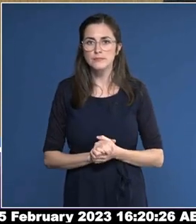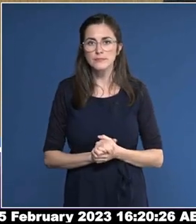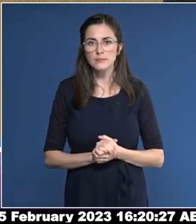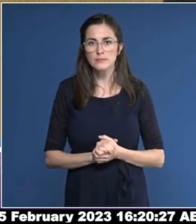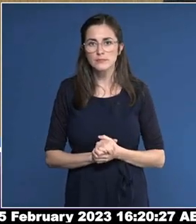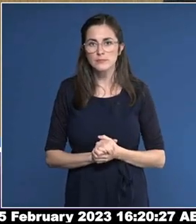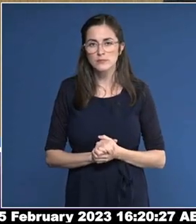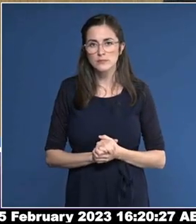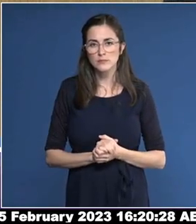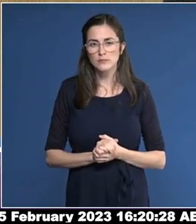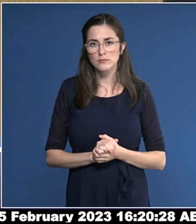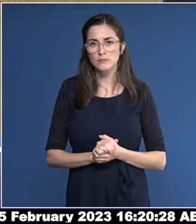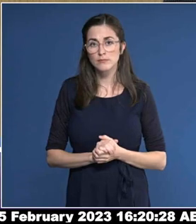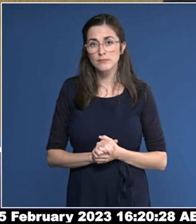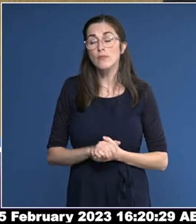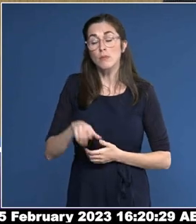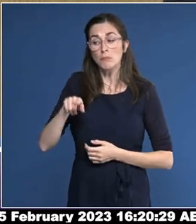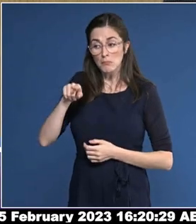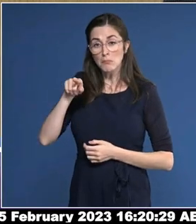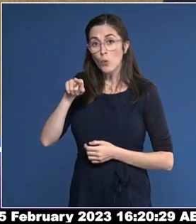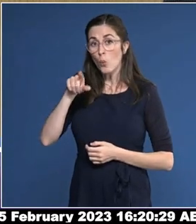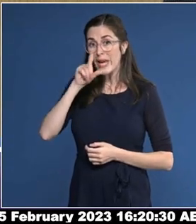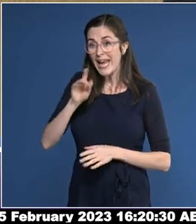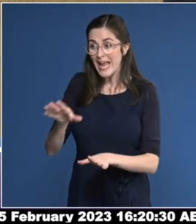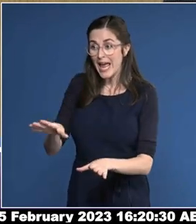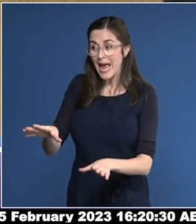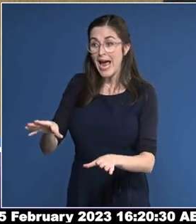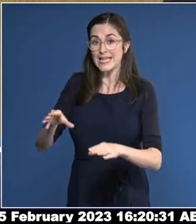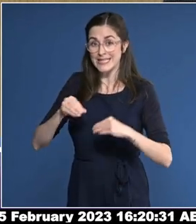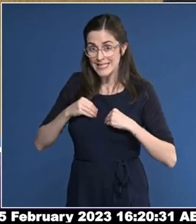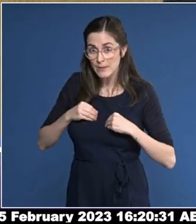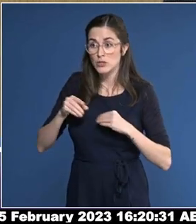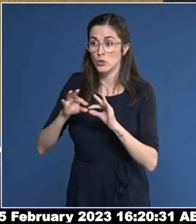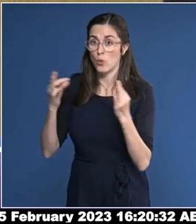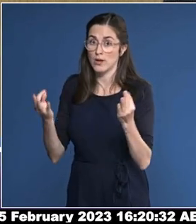So they might not be in alignment with that particular clause but are able to demonstrate